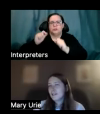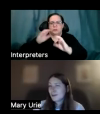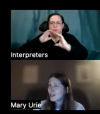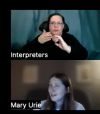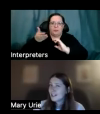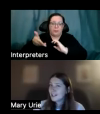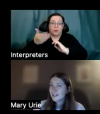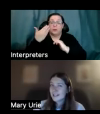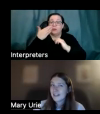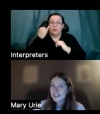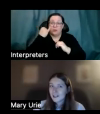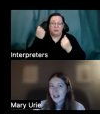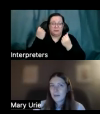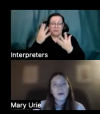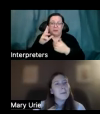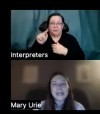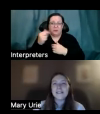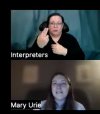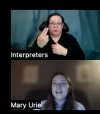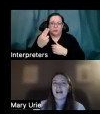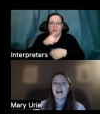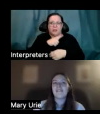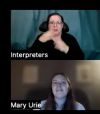of the Utah legislators have Instagram, but many of them have